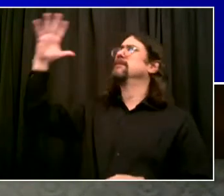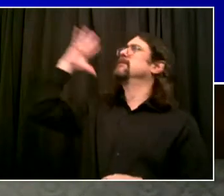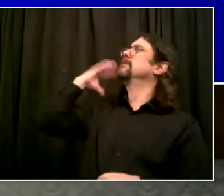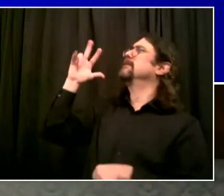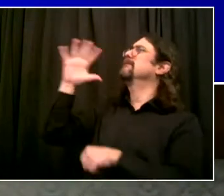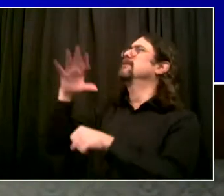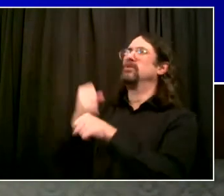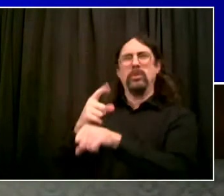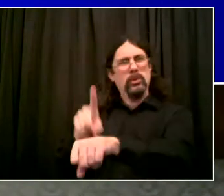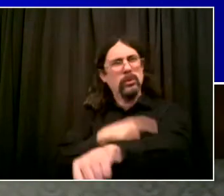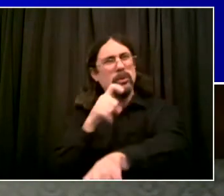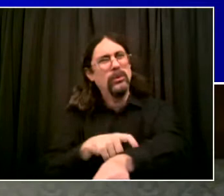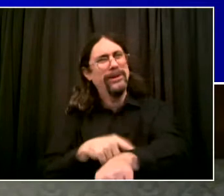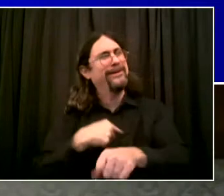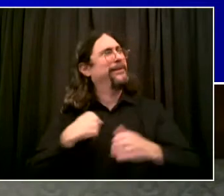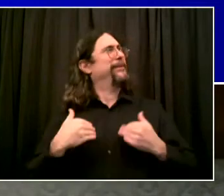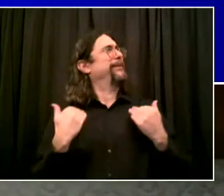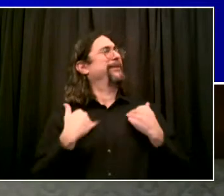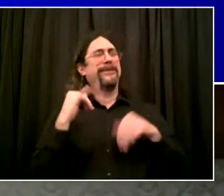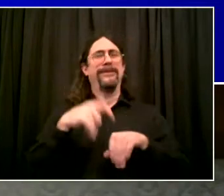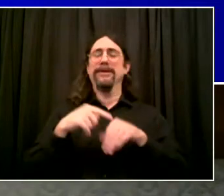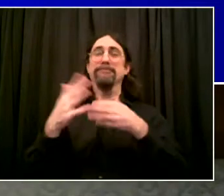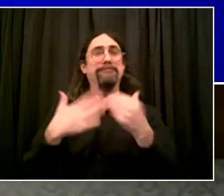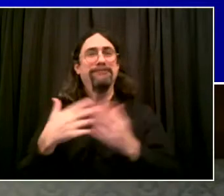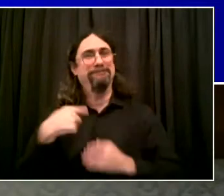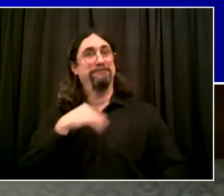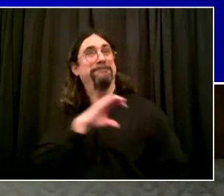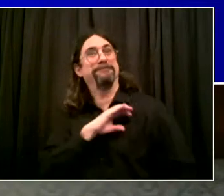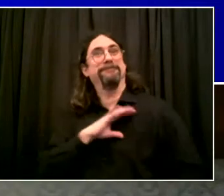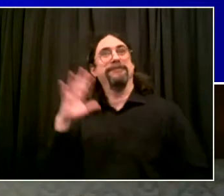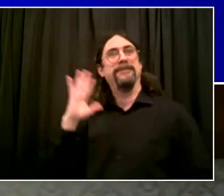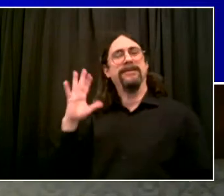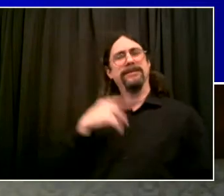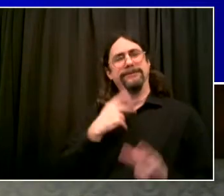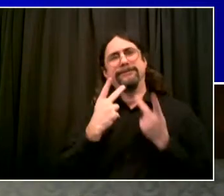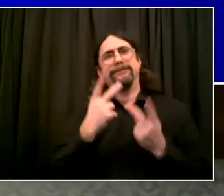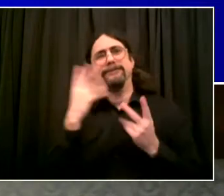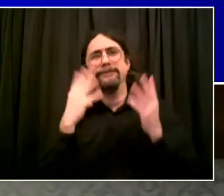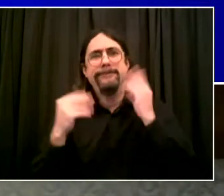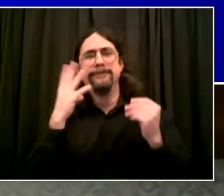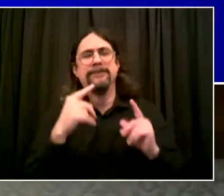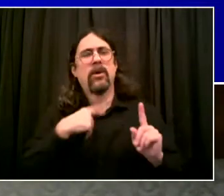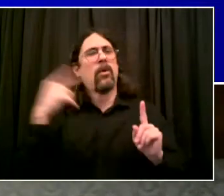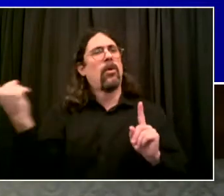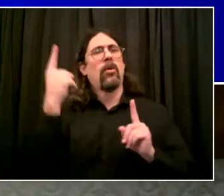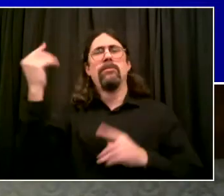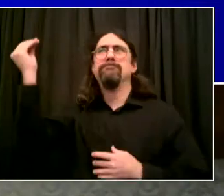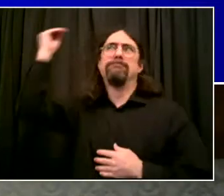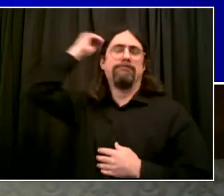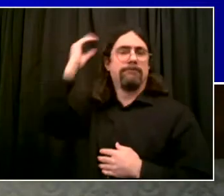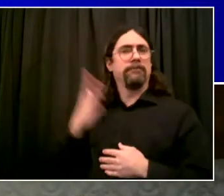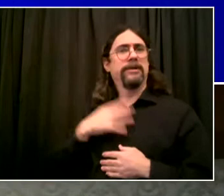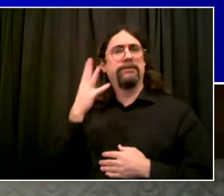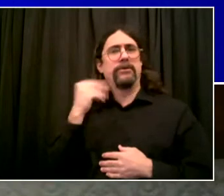I JOINED THE NYPD ALMOST 35 YEARS AGO, THE